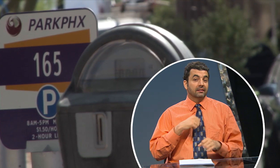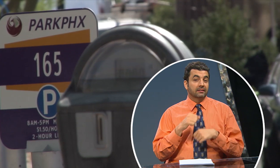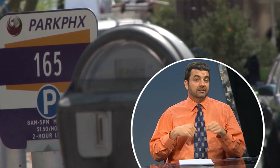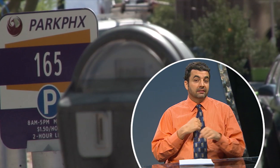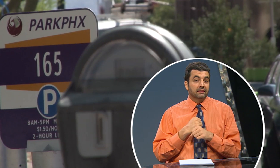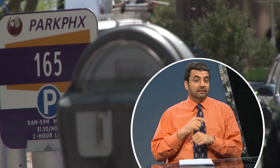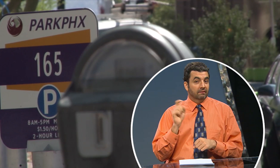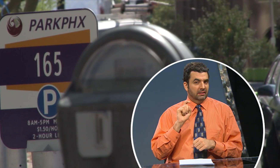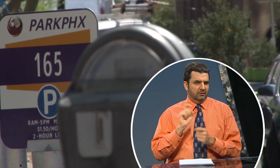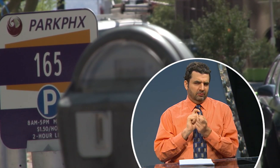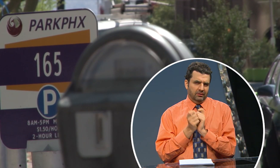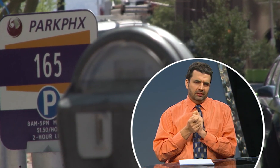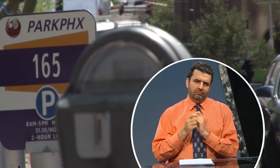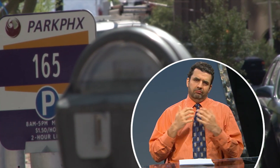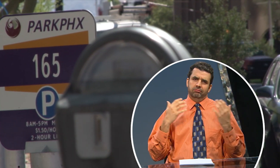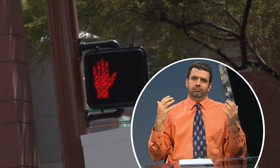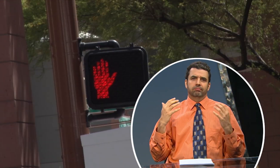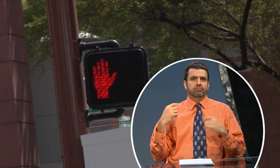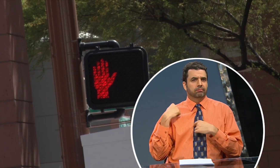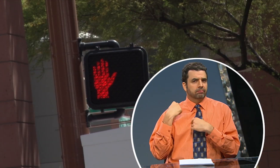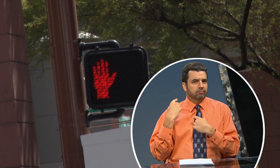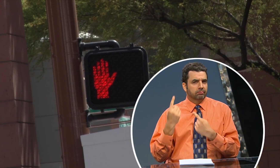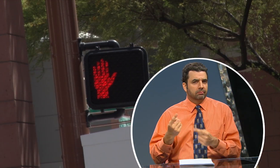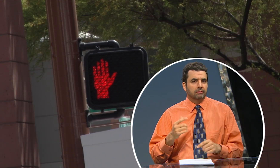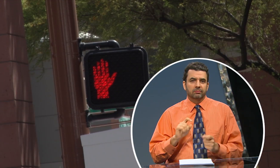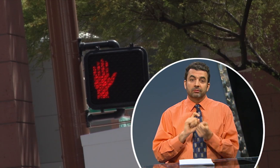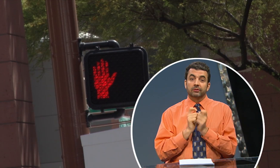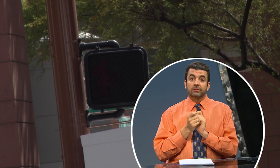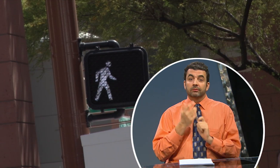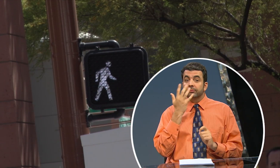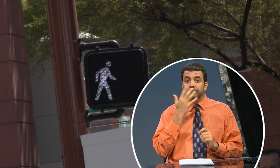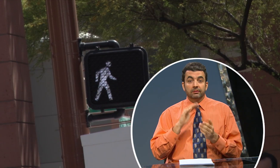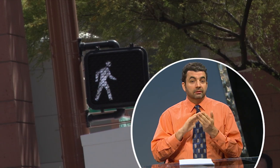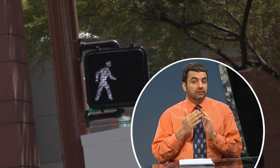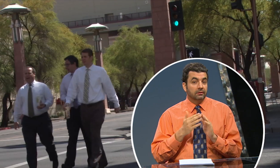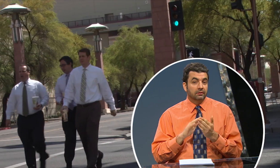PHOENIX HAS GOTTEN QUITE THE MAKEOVER THIS LAST YEAR BUT LOOKS AREN'T THE ONLY THINGS